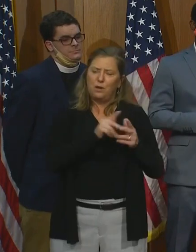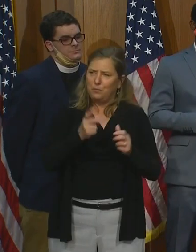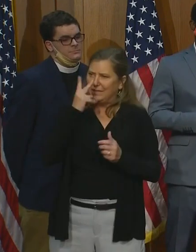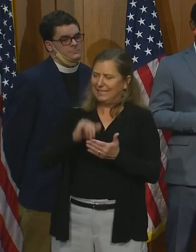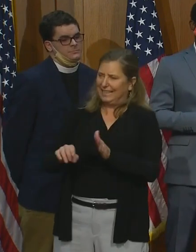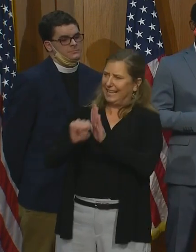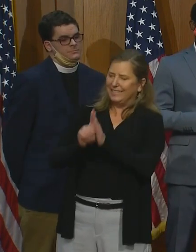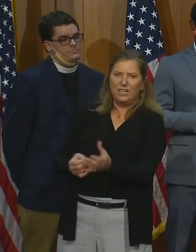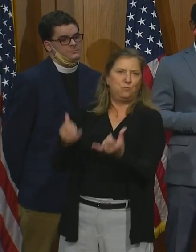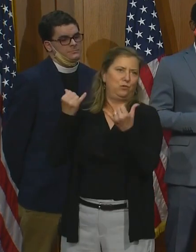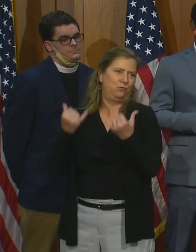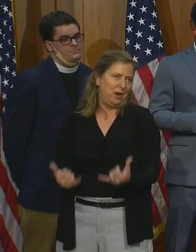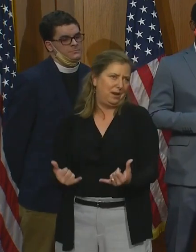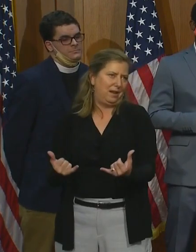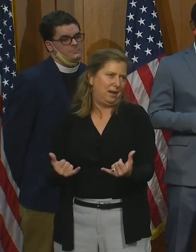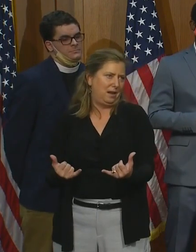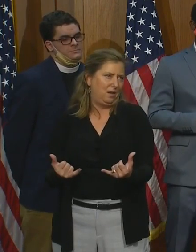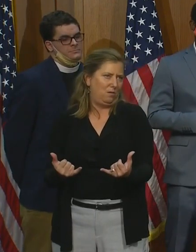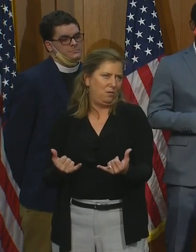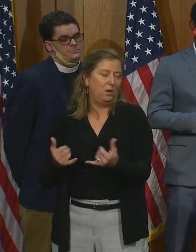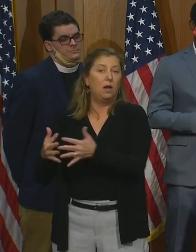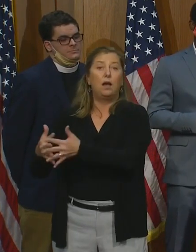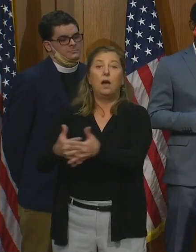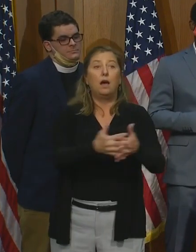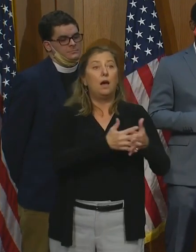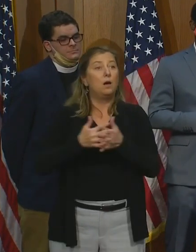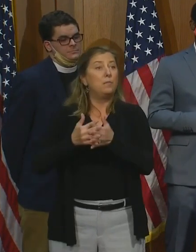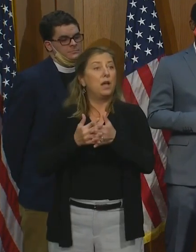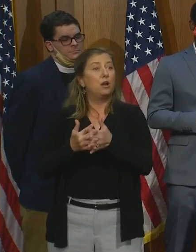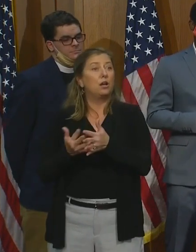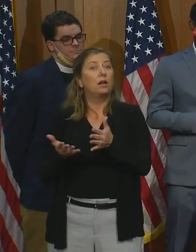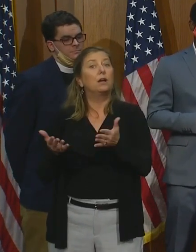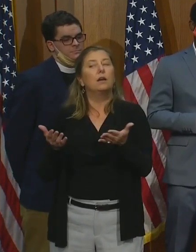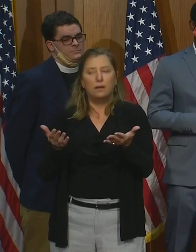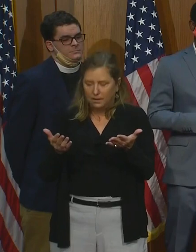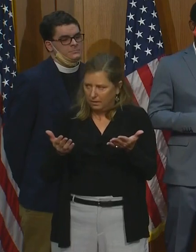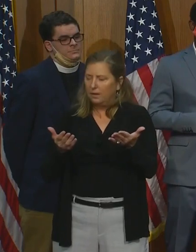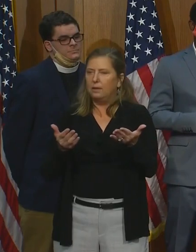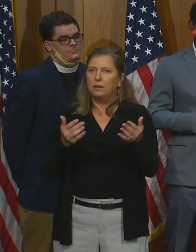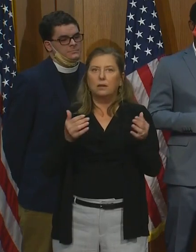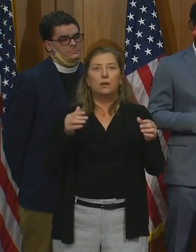THAT OUR COUNTRY NEEDS THAT